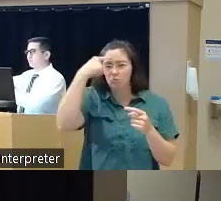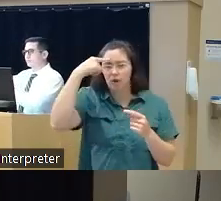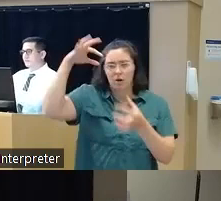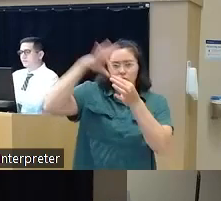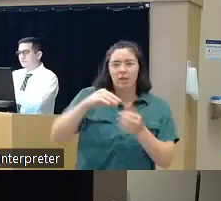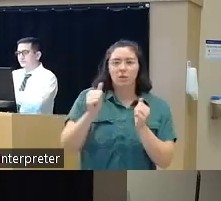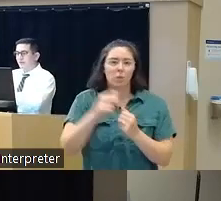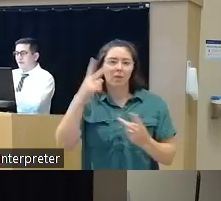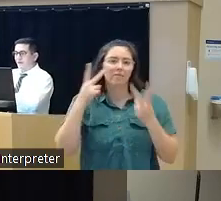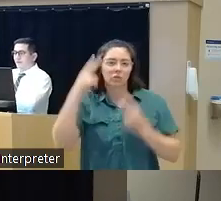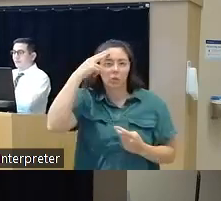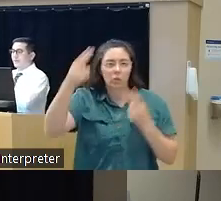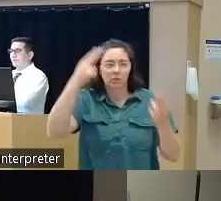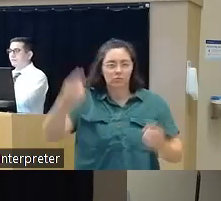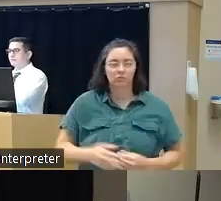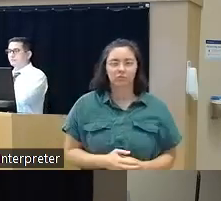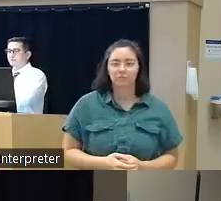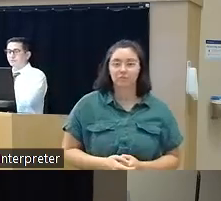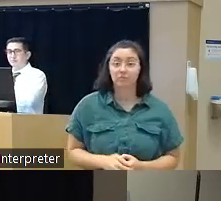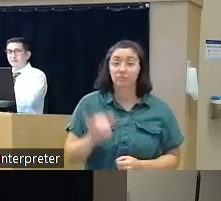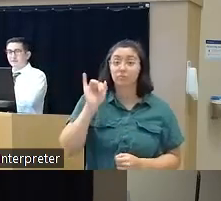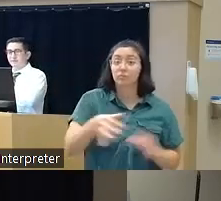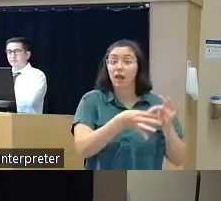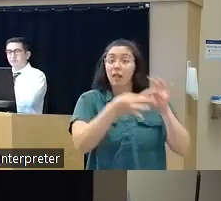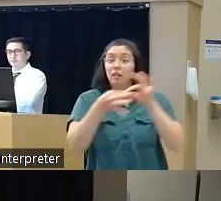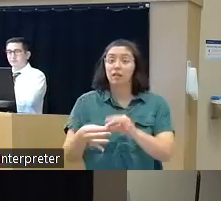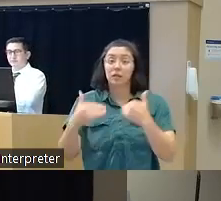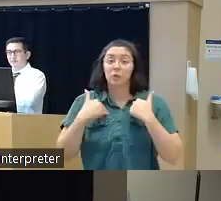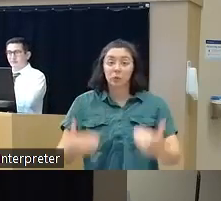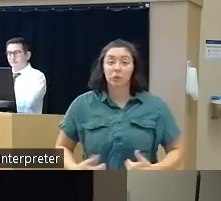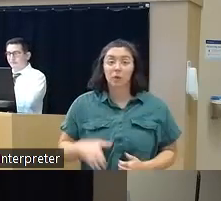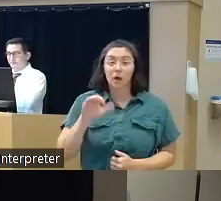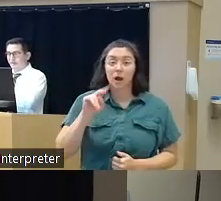to visual hallucinations and then map it onto this human connectome functional connectivity